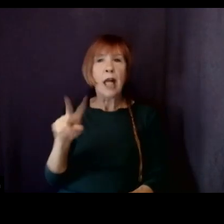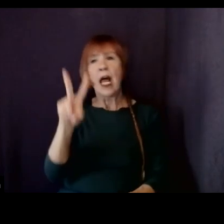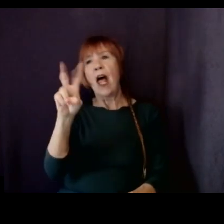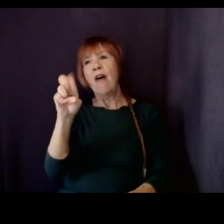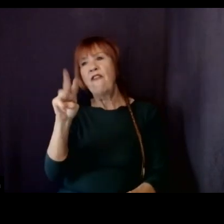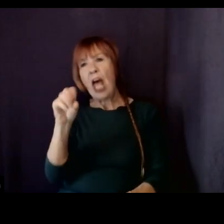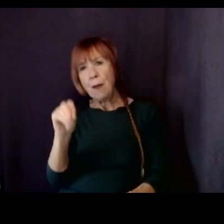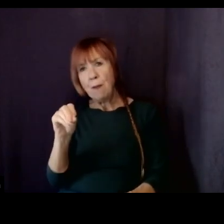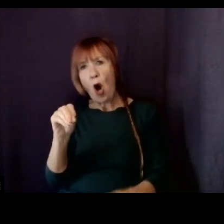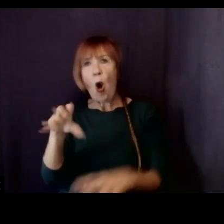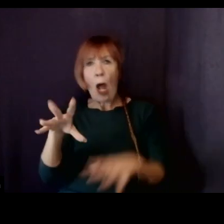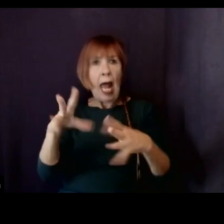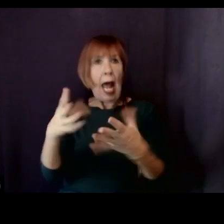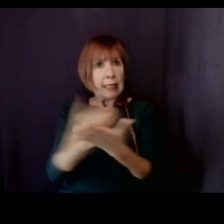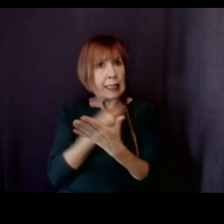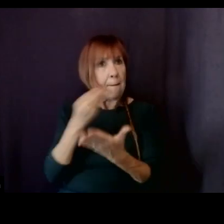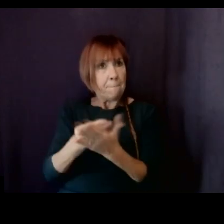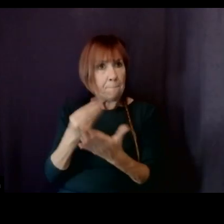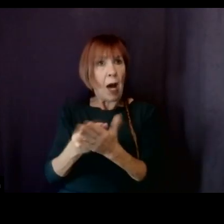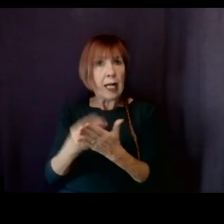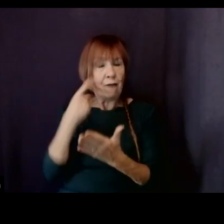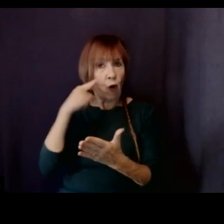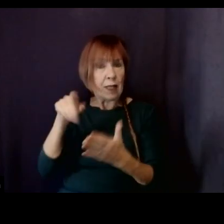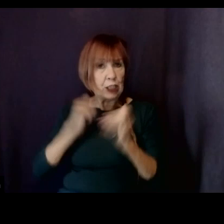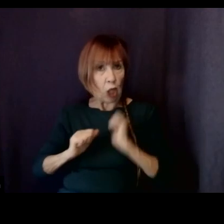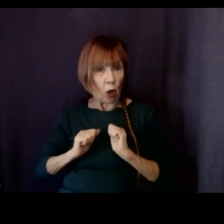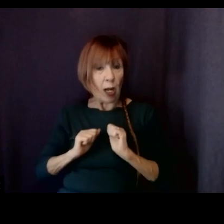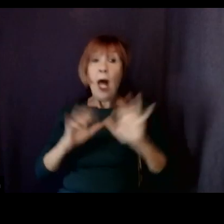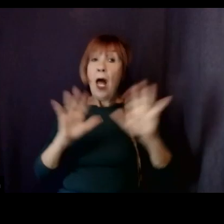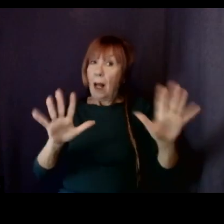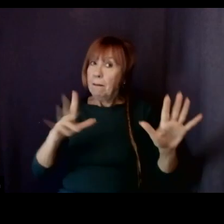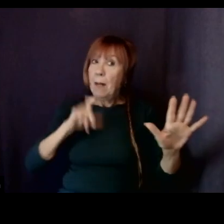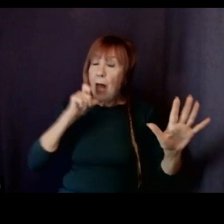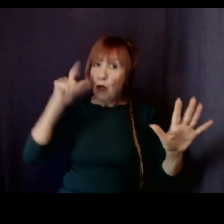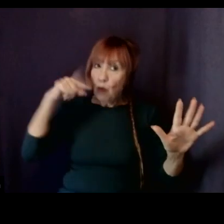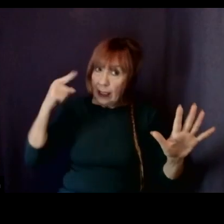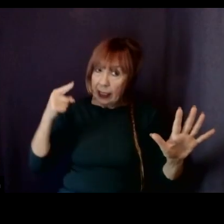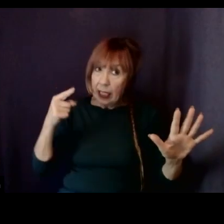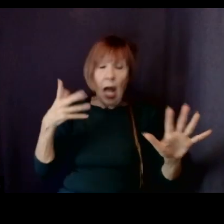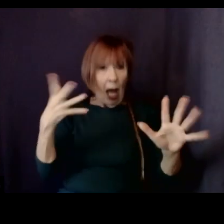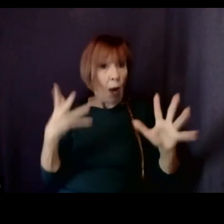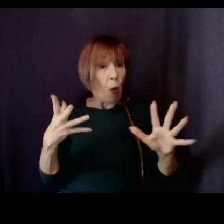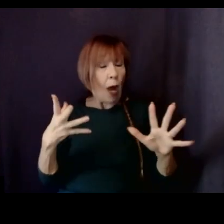And look, I'm not crazy, I want to get paid, but I want to get paid for being a filmmaker.